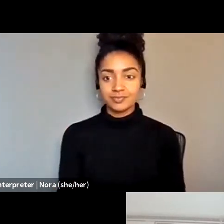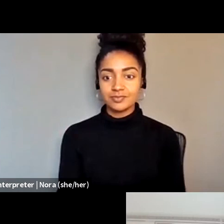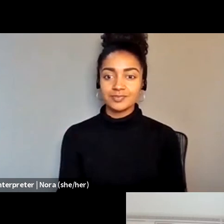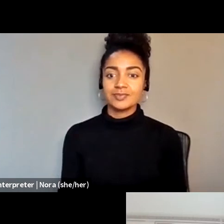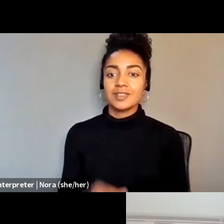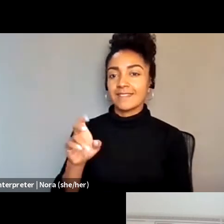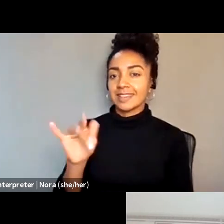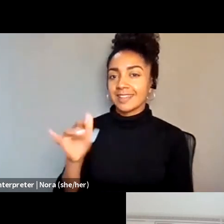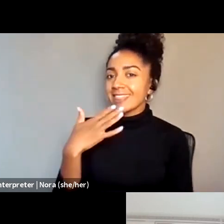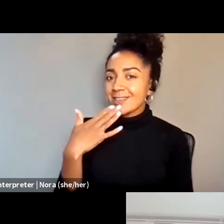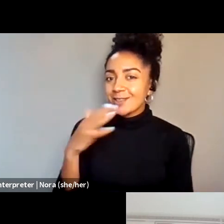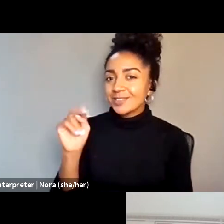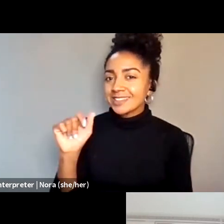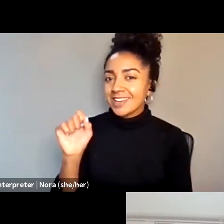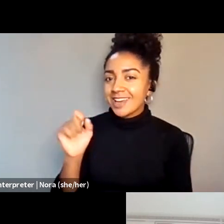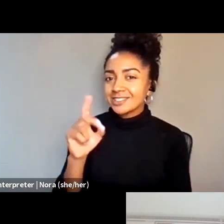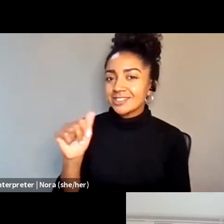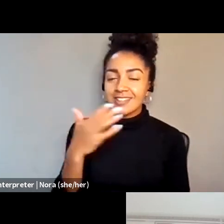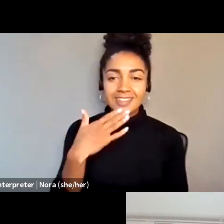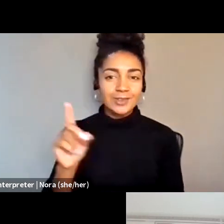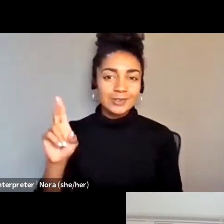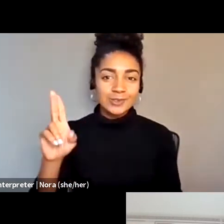and thank you, Duy for your contributions